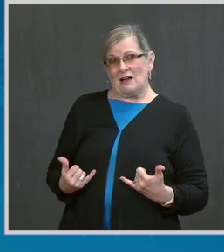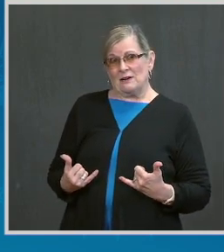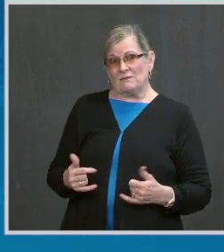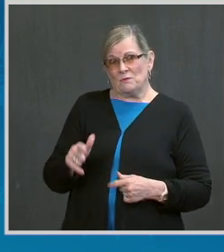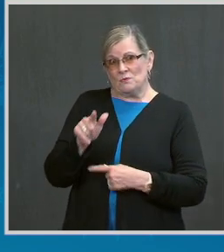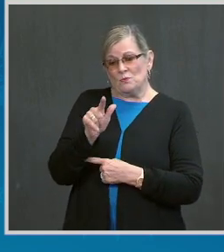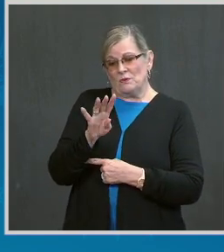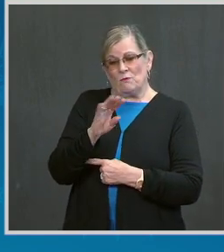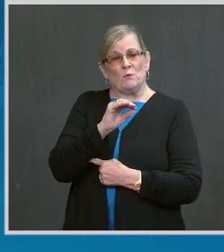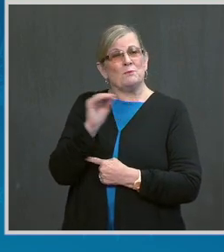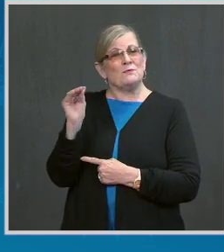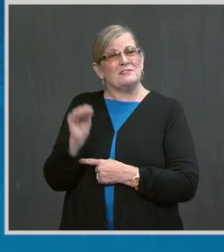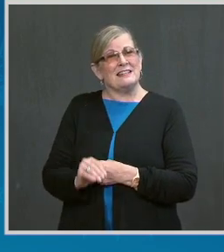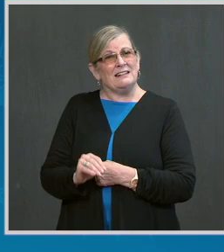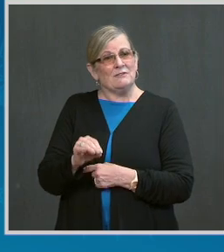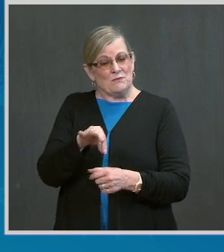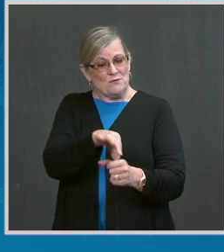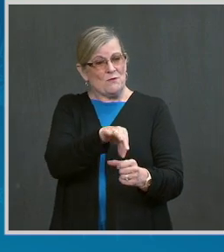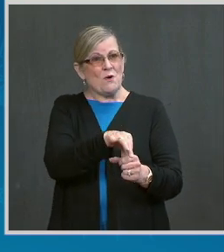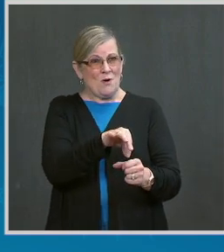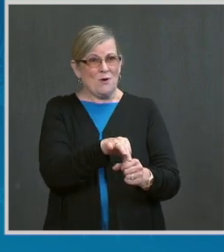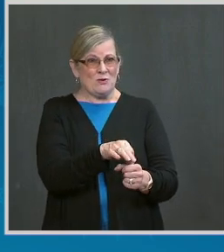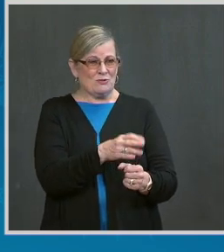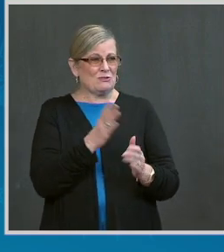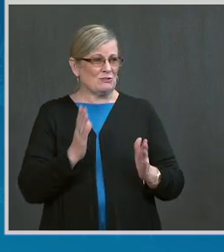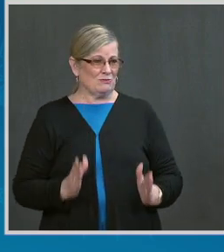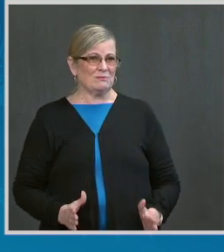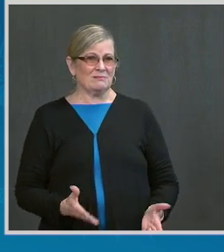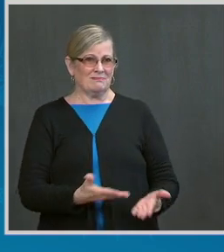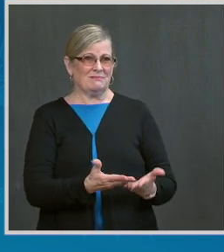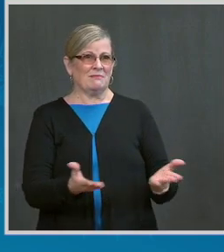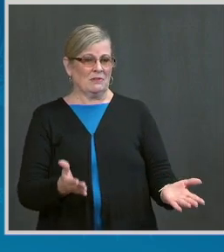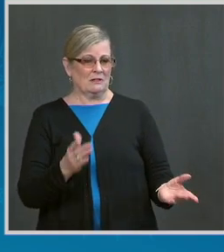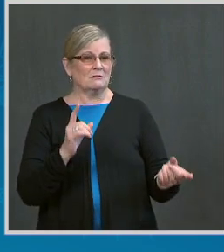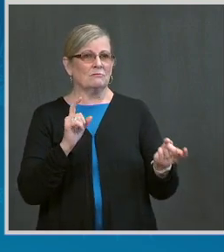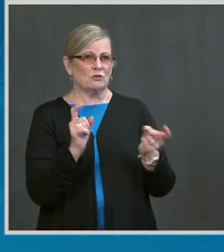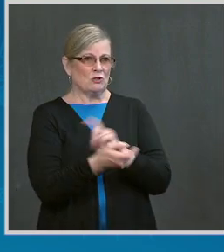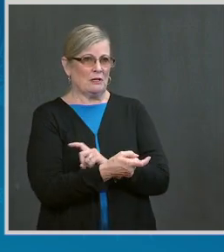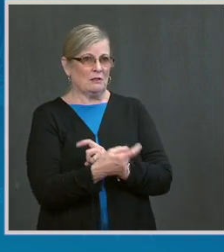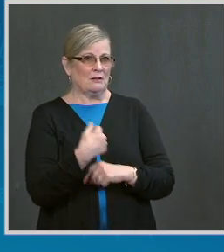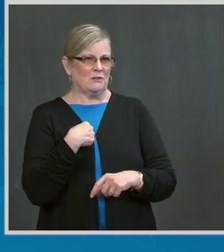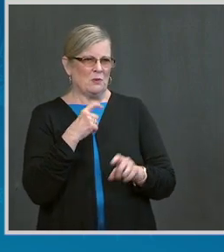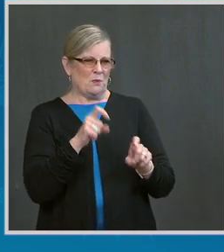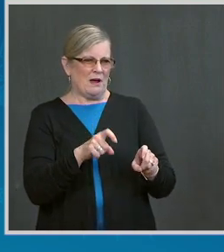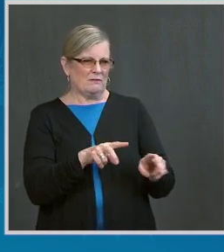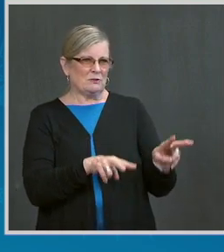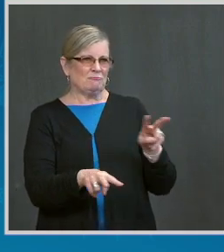So, we must see these efforts for what they are. Let's be clear eyed.